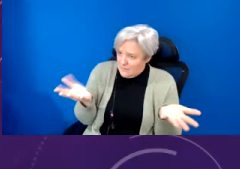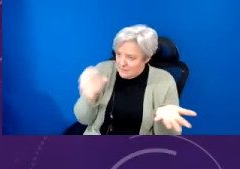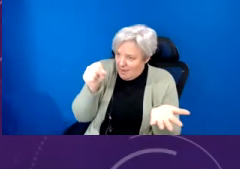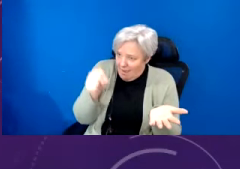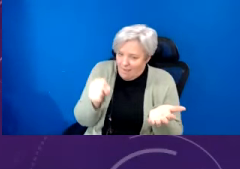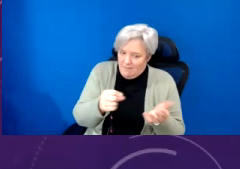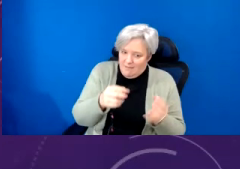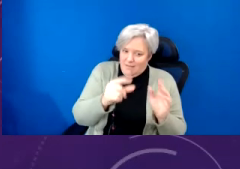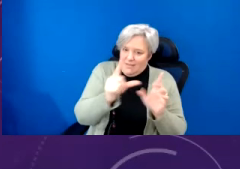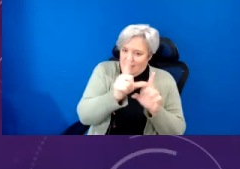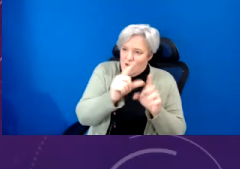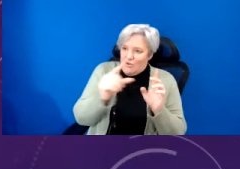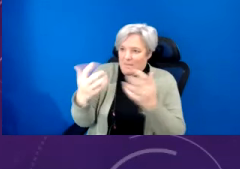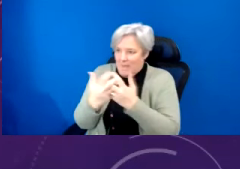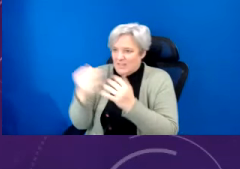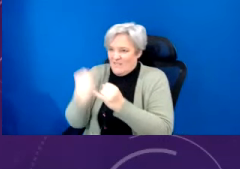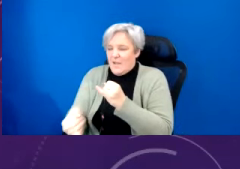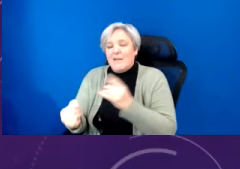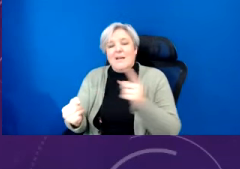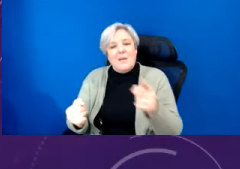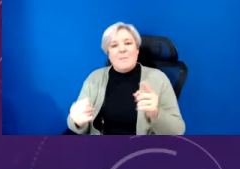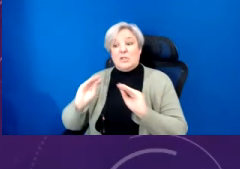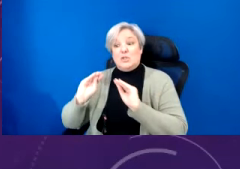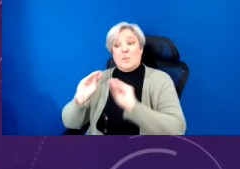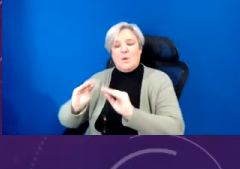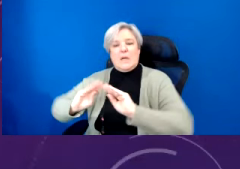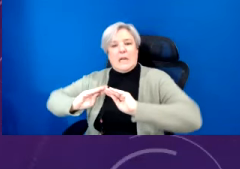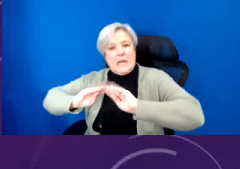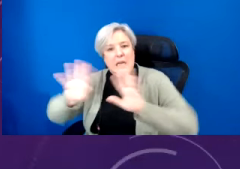But certainly having that indicated to where somebody who is looking at